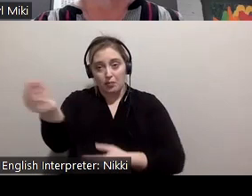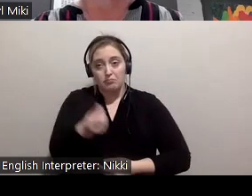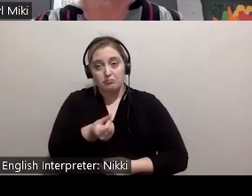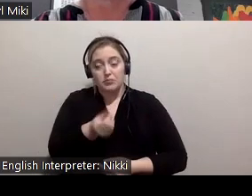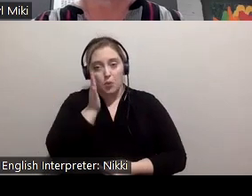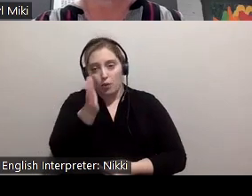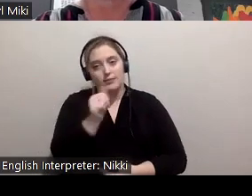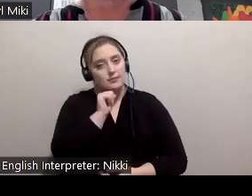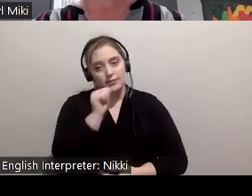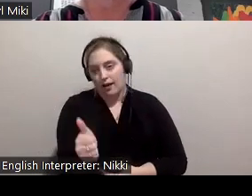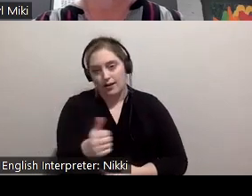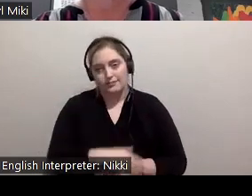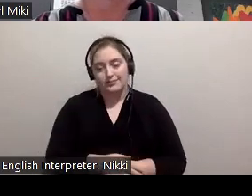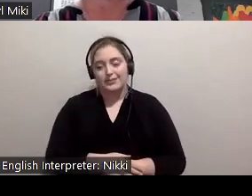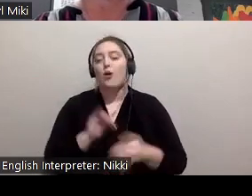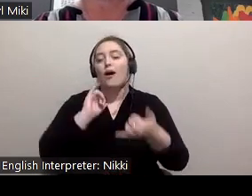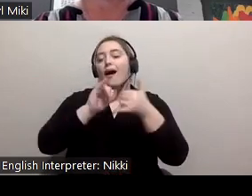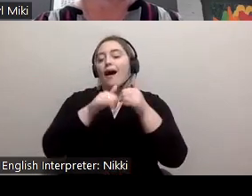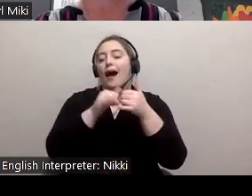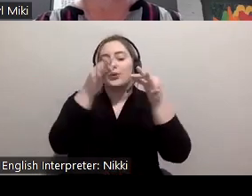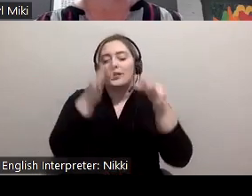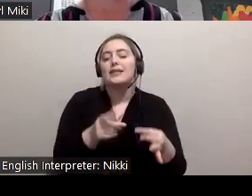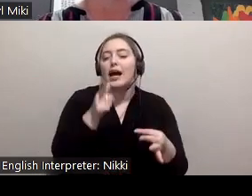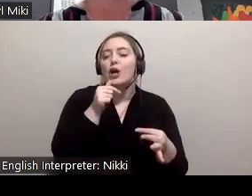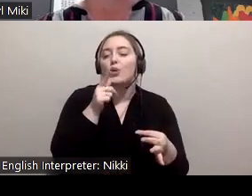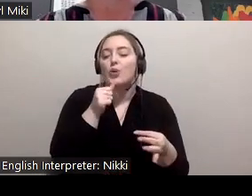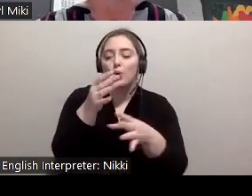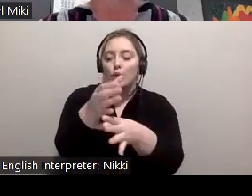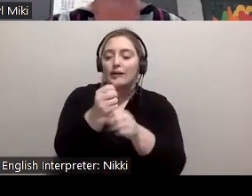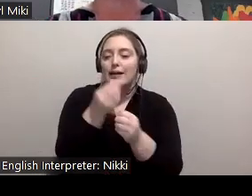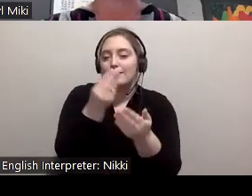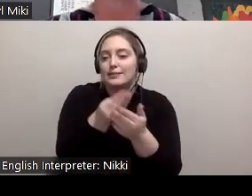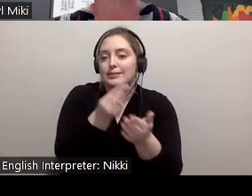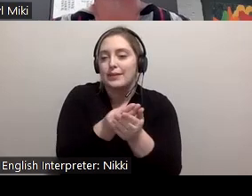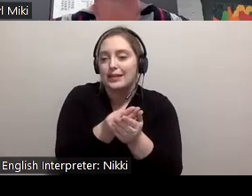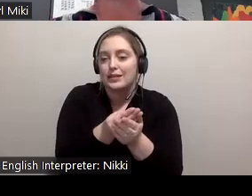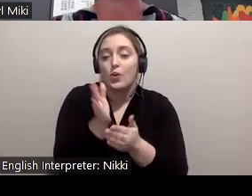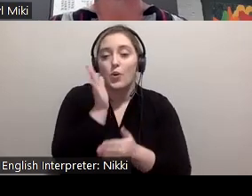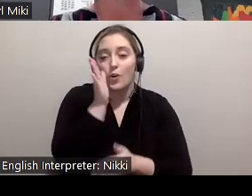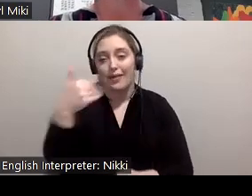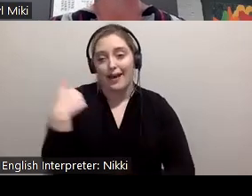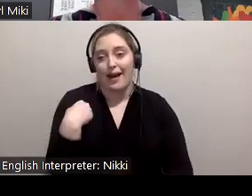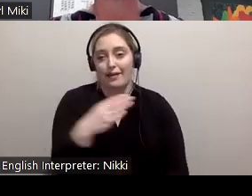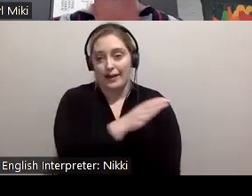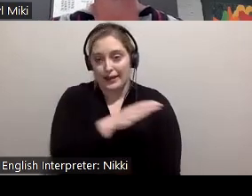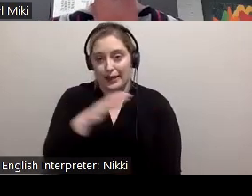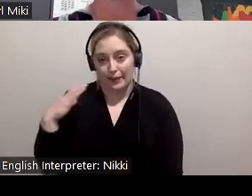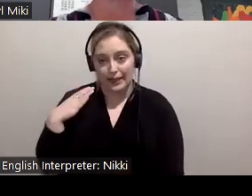those decisions are made? So, your application will be assessed by a committee of Manitoba Arts Professionals and